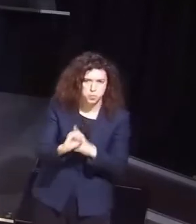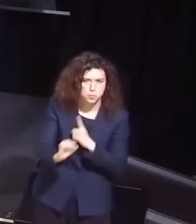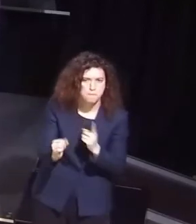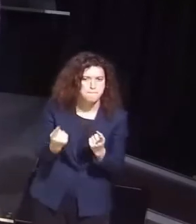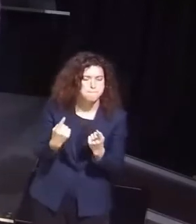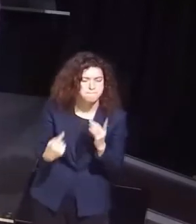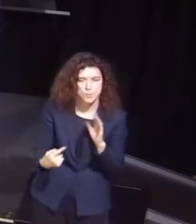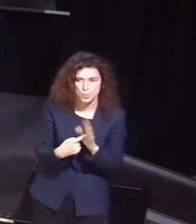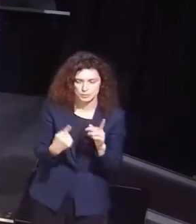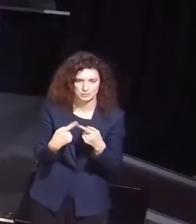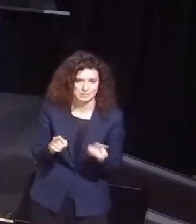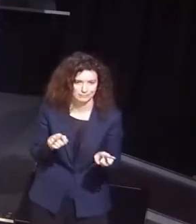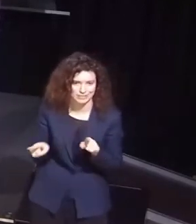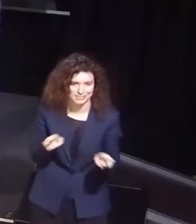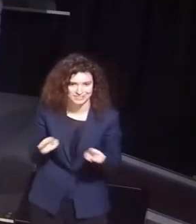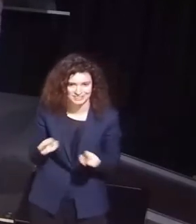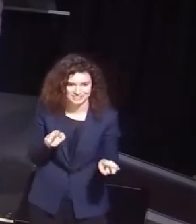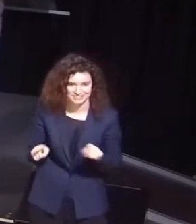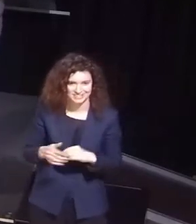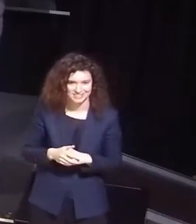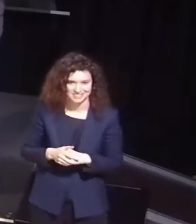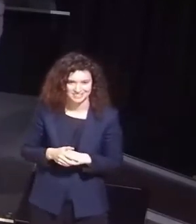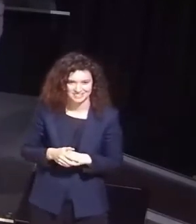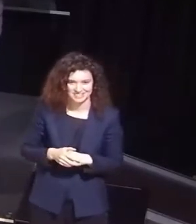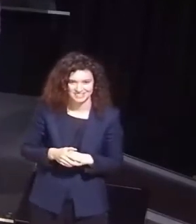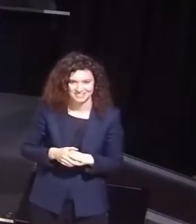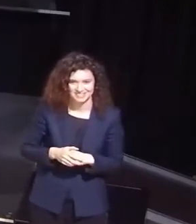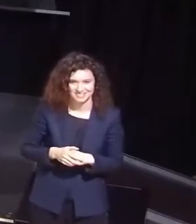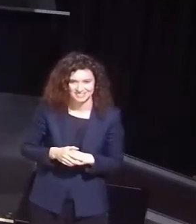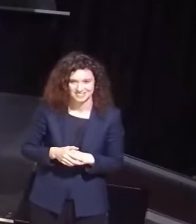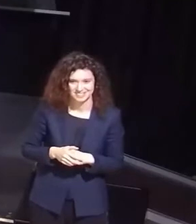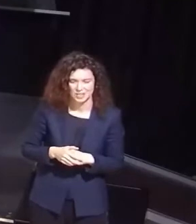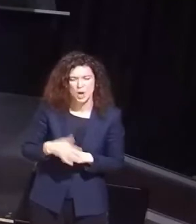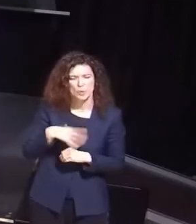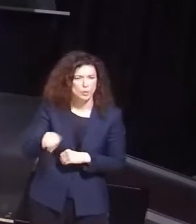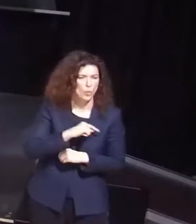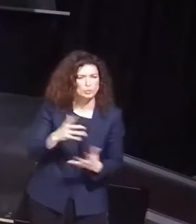I should define what "grock" means: to understand. Sorry, that might be a Microsoft term. LAUGHS